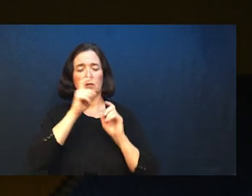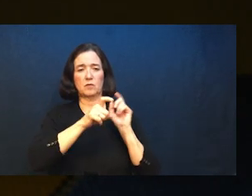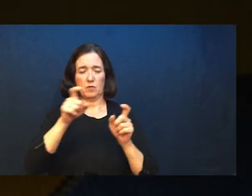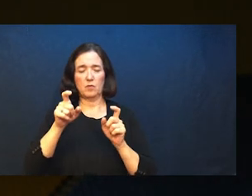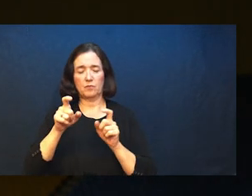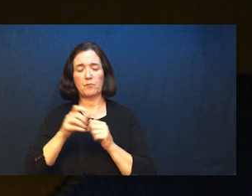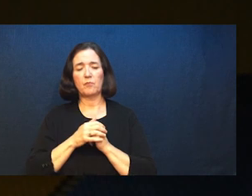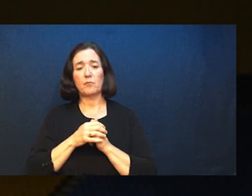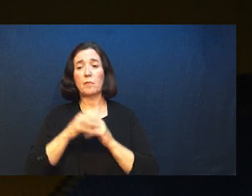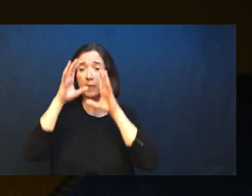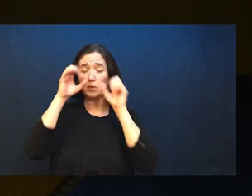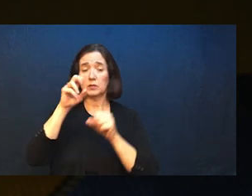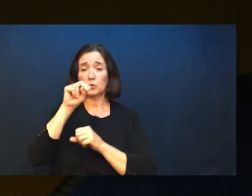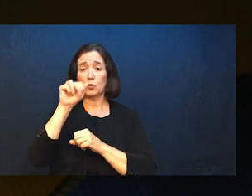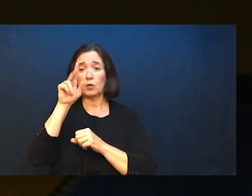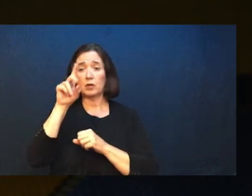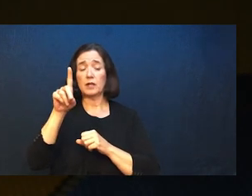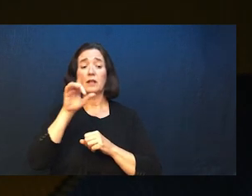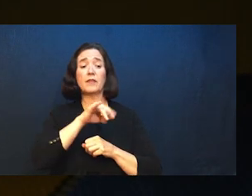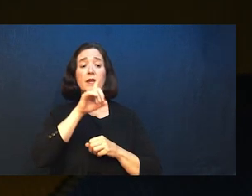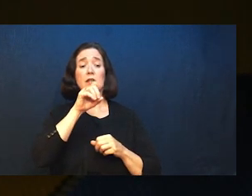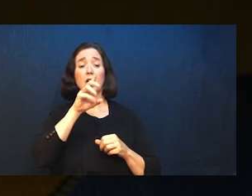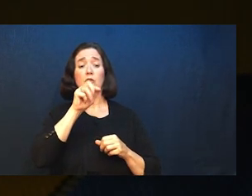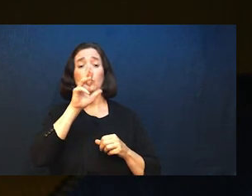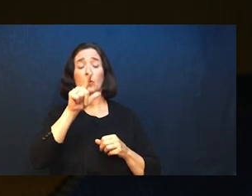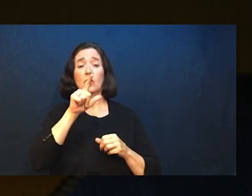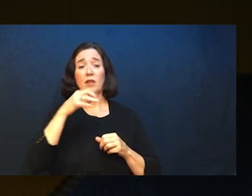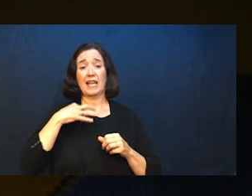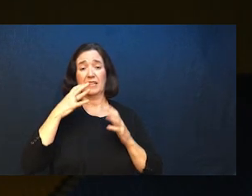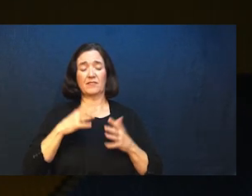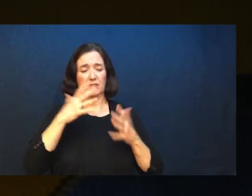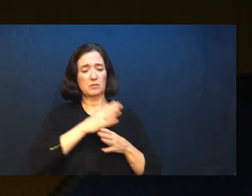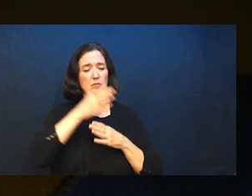President Noland, the doctoral candidates have completed all requirements for these doctoral degrees.